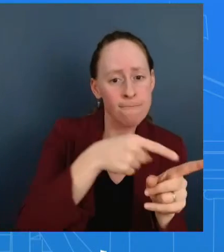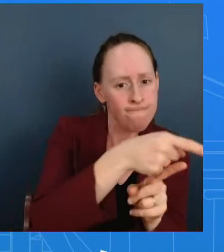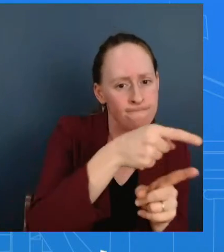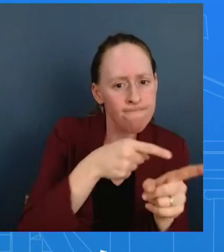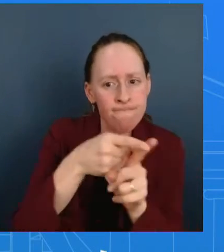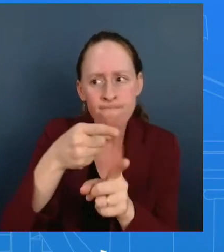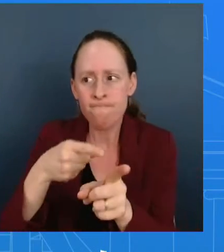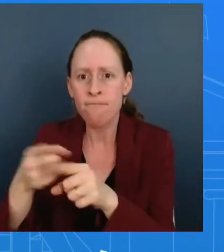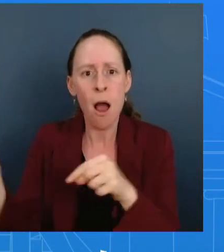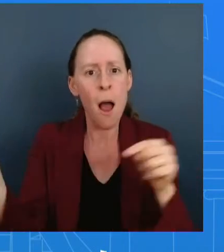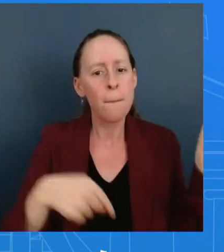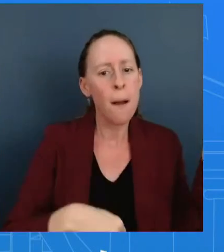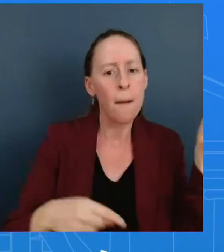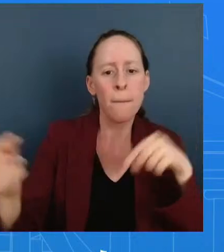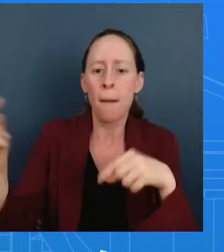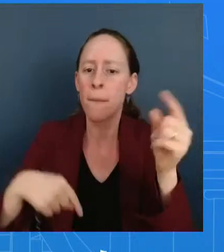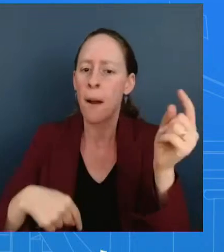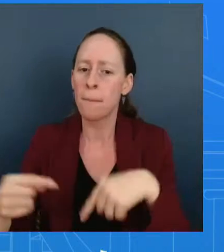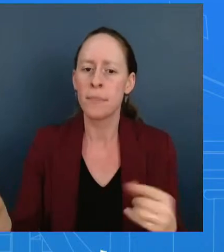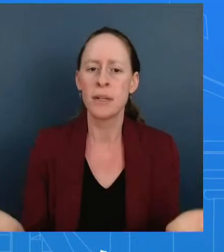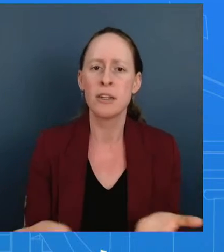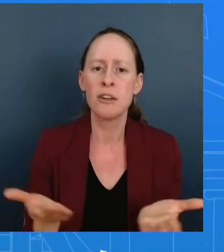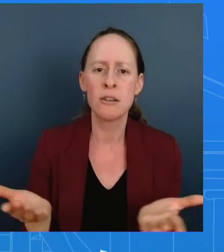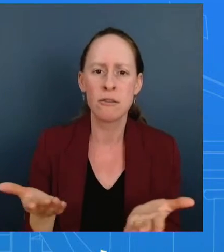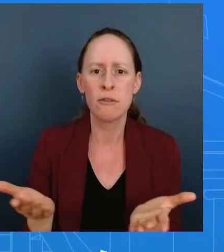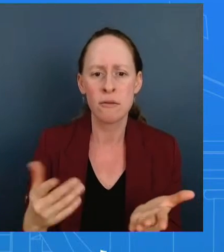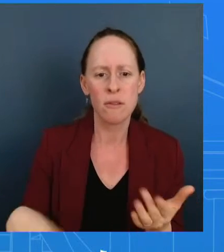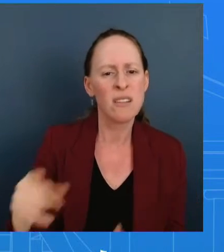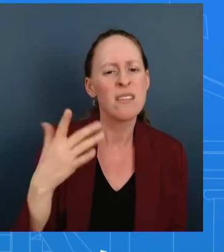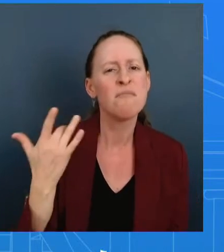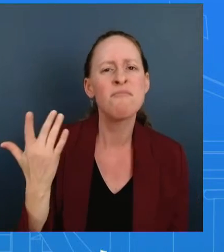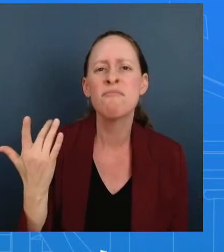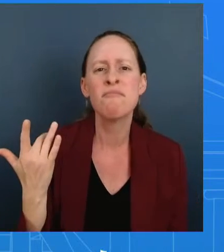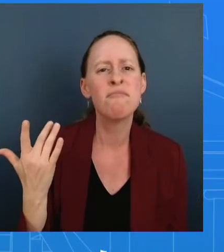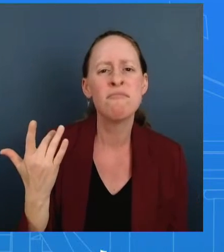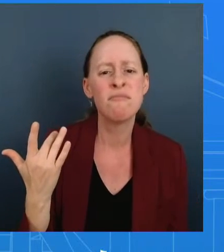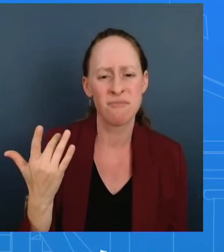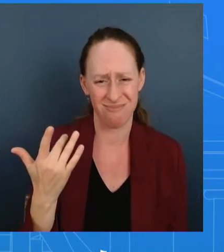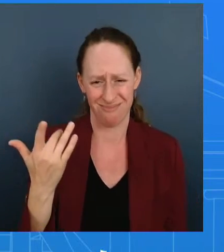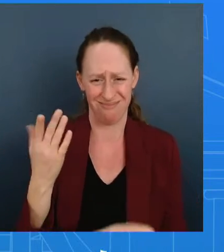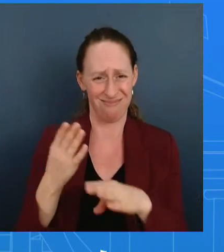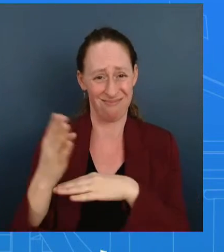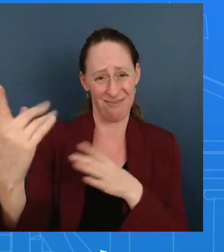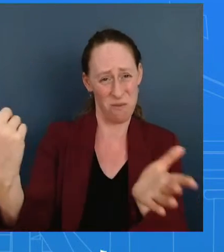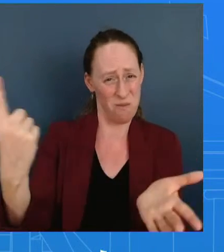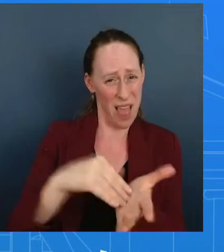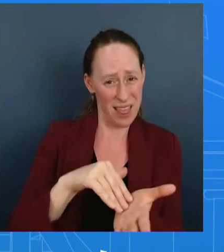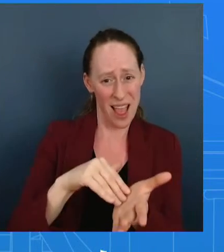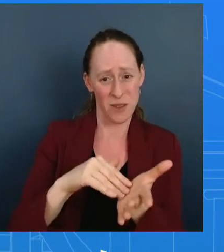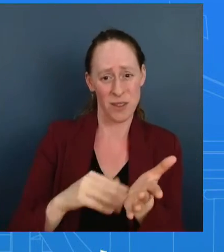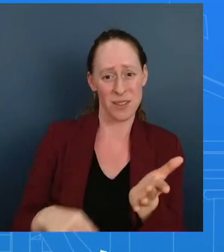because there are a thou- -- like, more than a thousand medical -- medical -- military personnel here -- military personnel here.